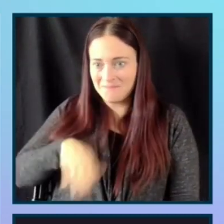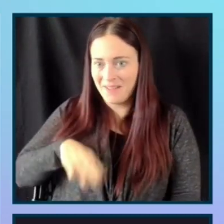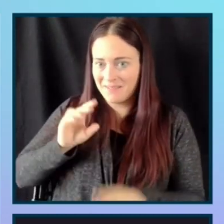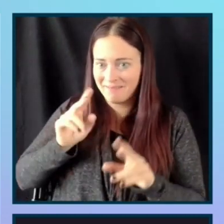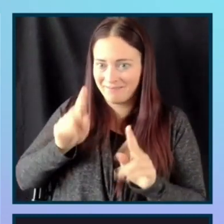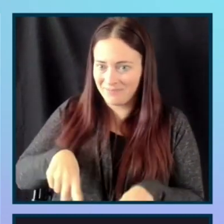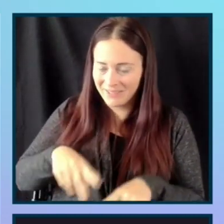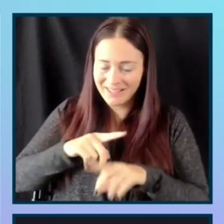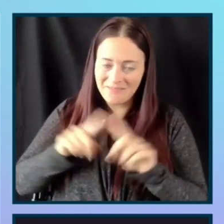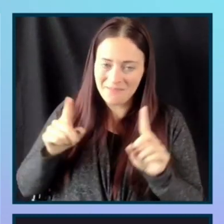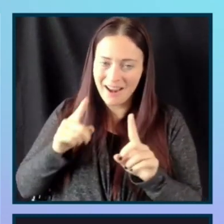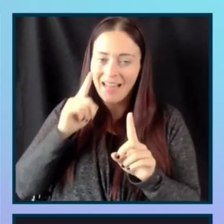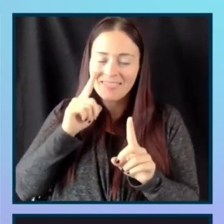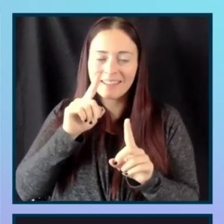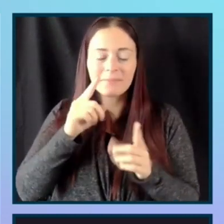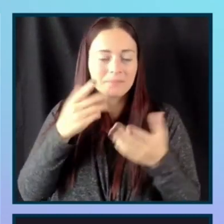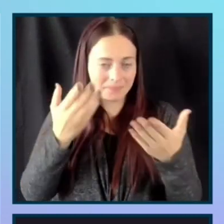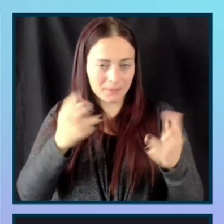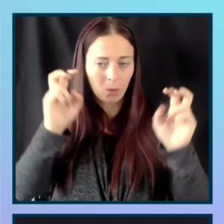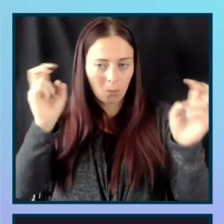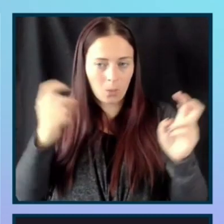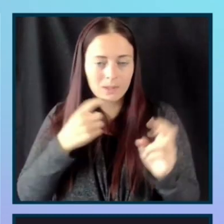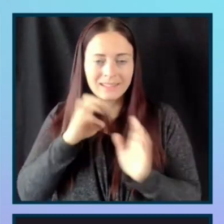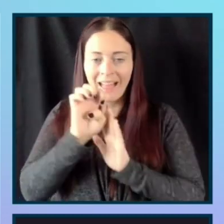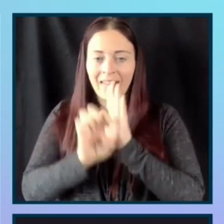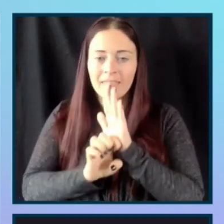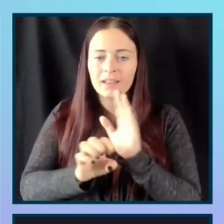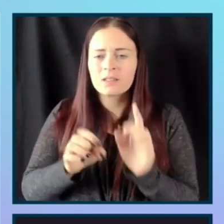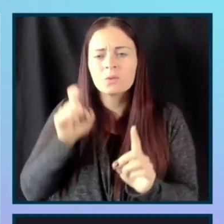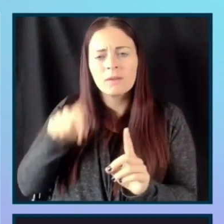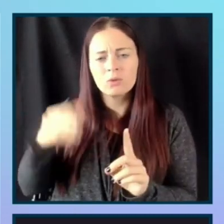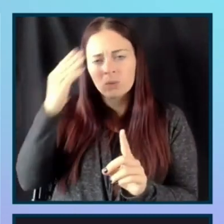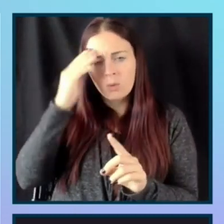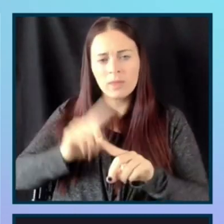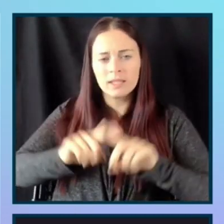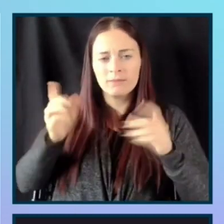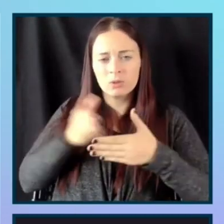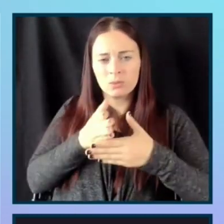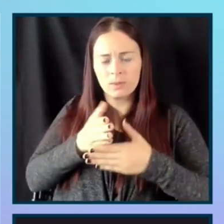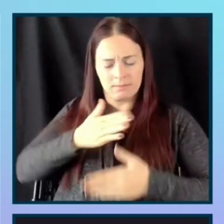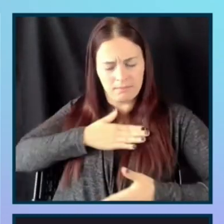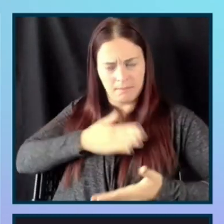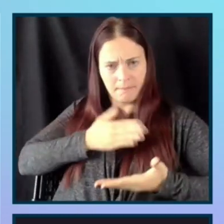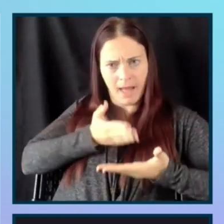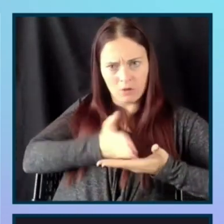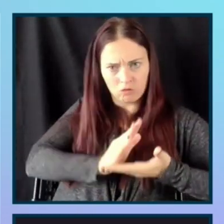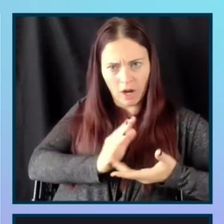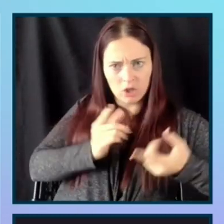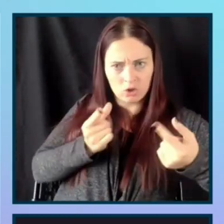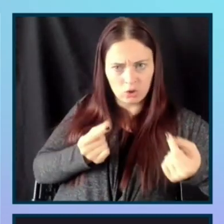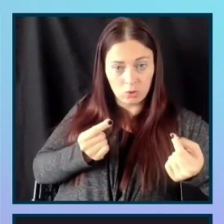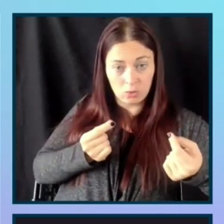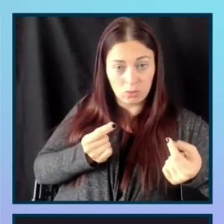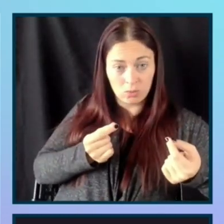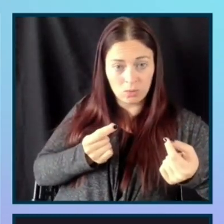Which is that, "Ethics is knowing the difference between what you have a right to do and is right to do."